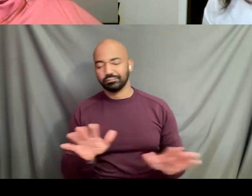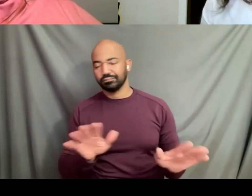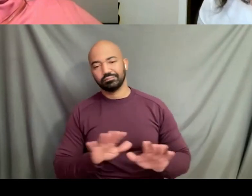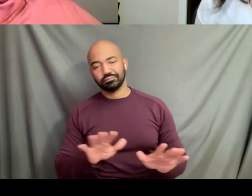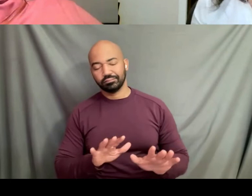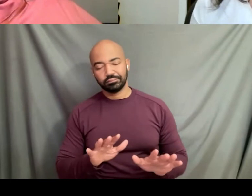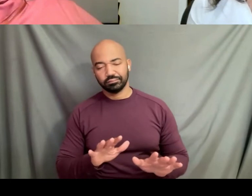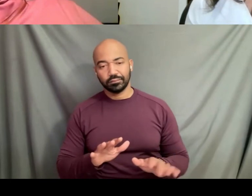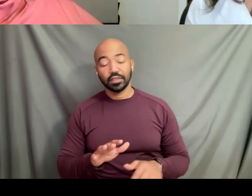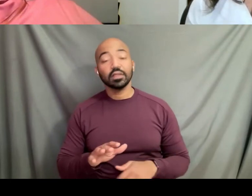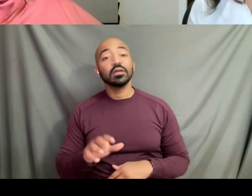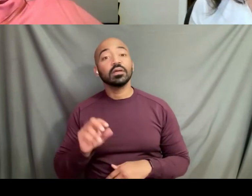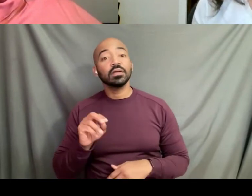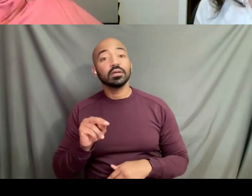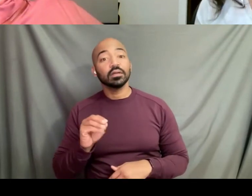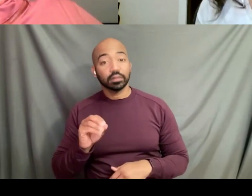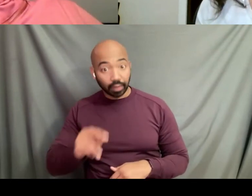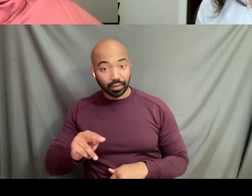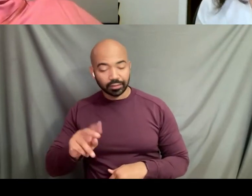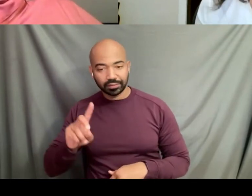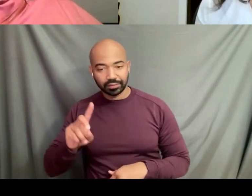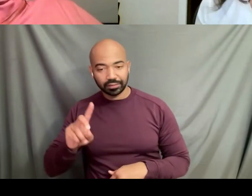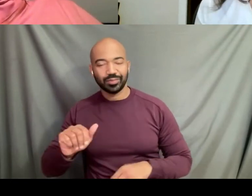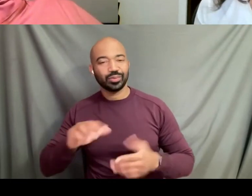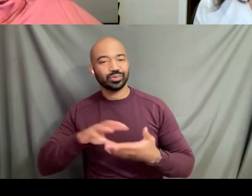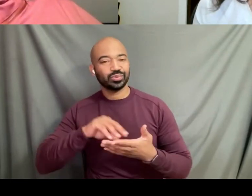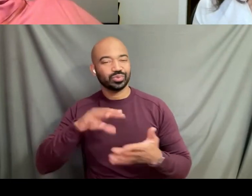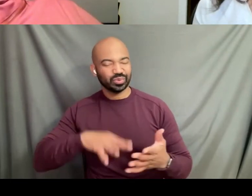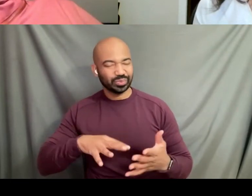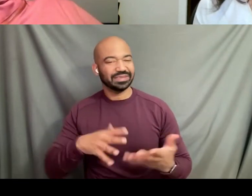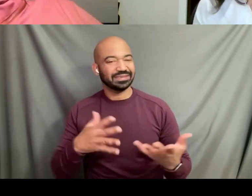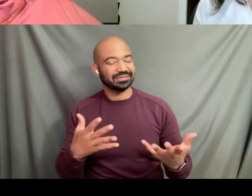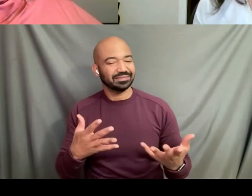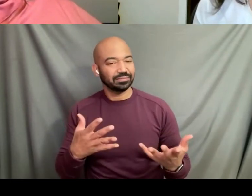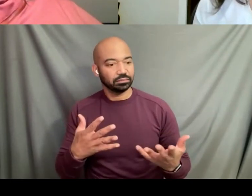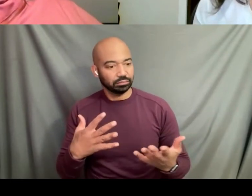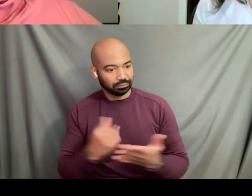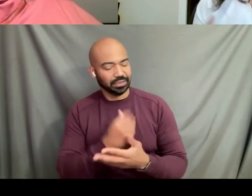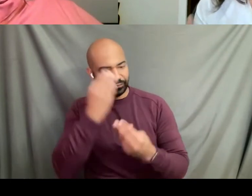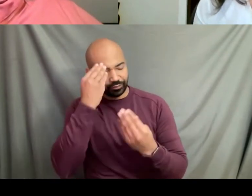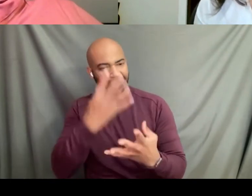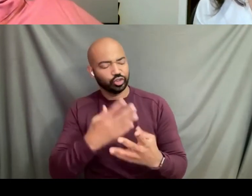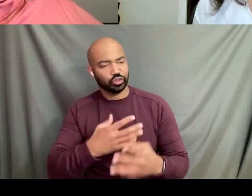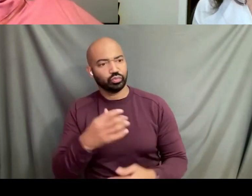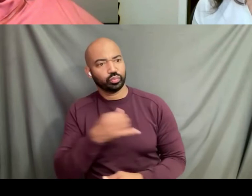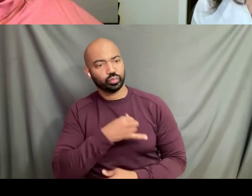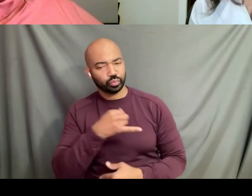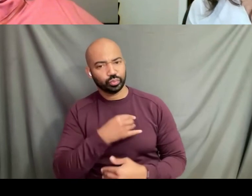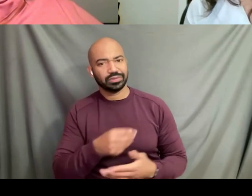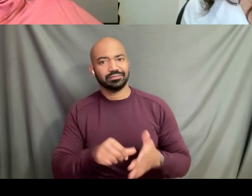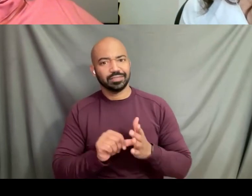students are getting a lot out of this information as well. They're in the US to learn about US